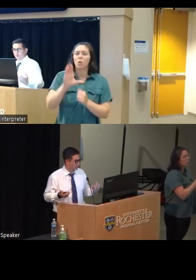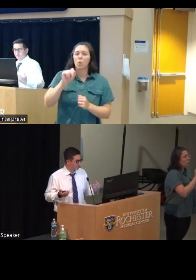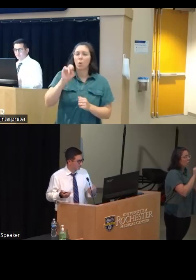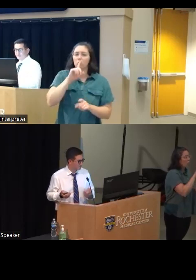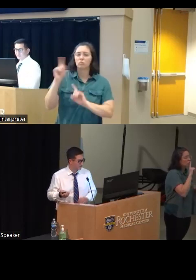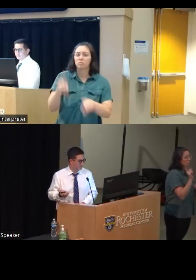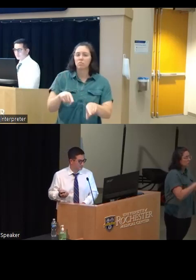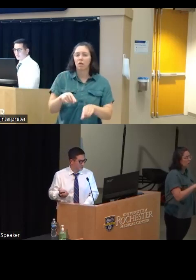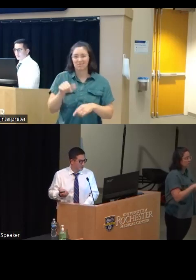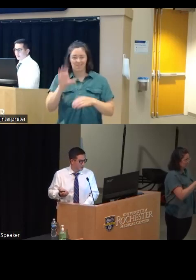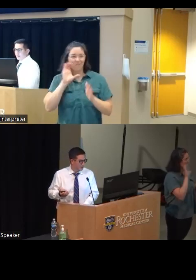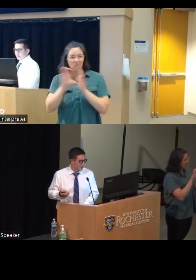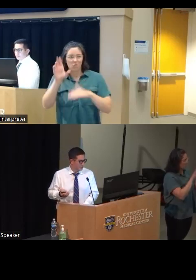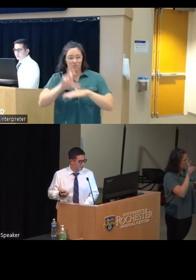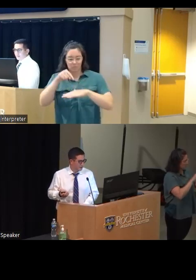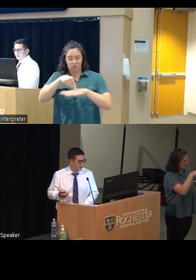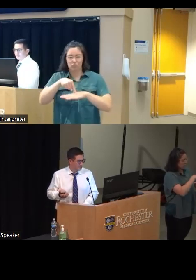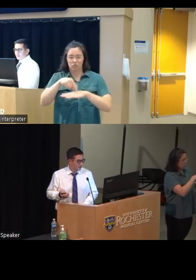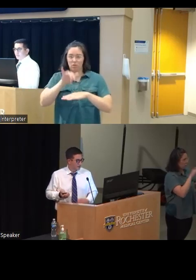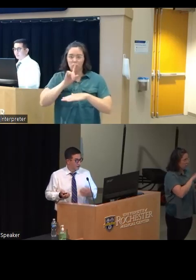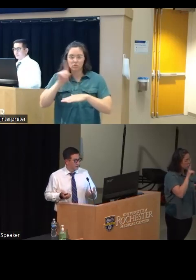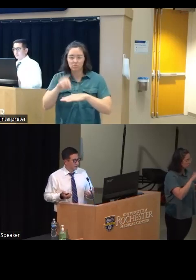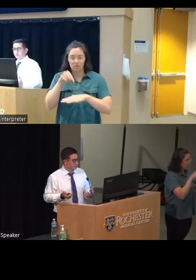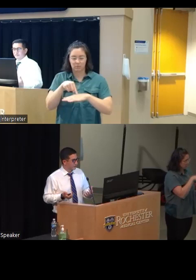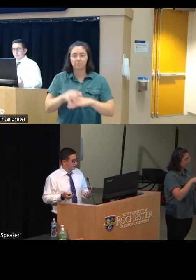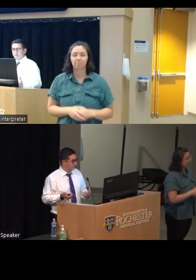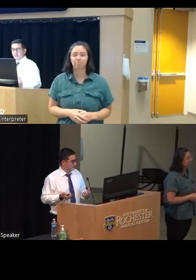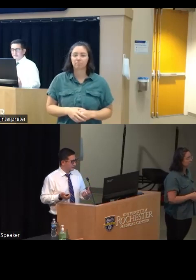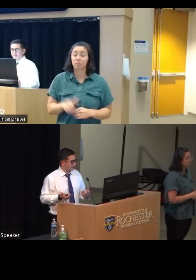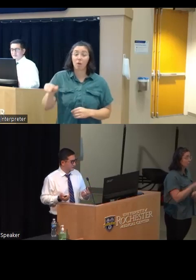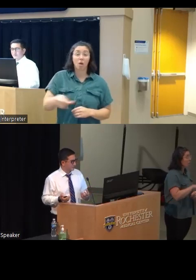is part of the photoreceptors uh response the other thing that was really interesting and it